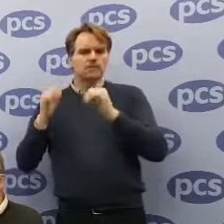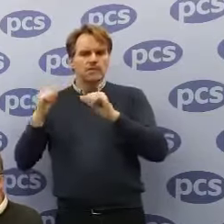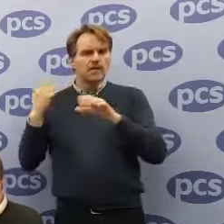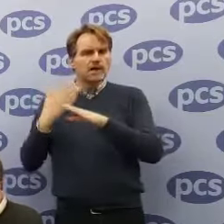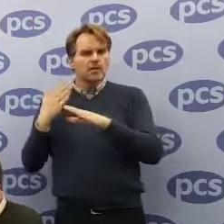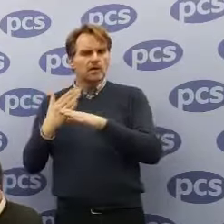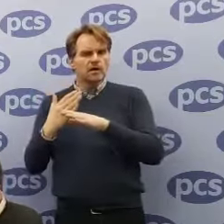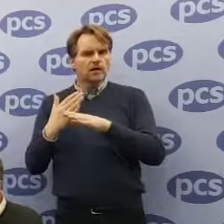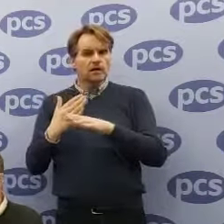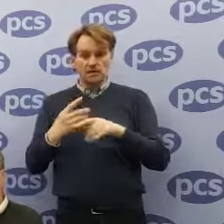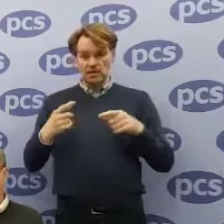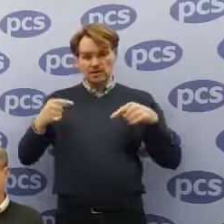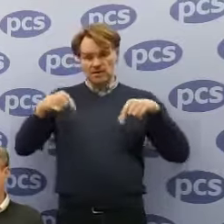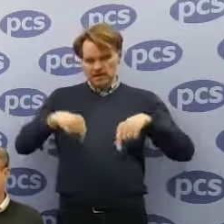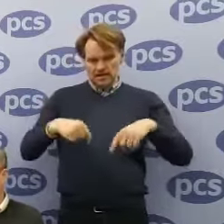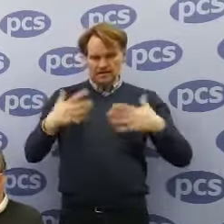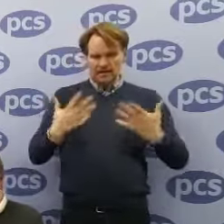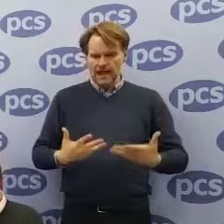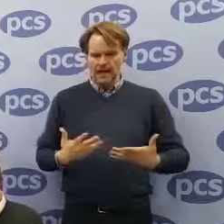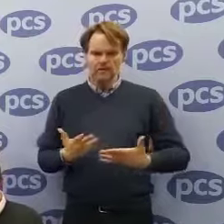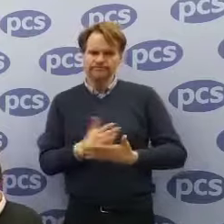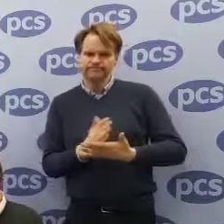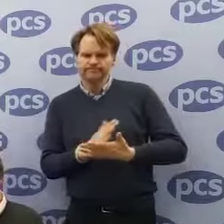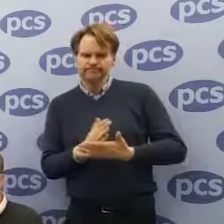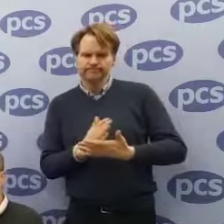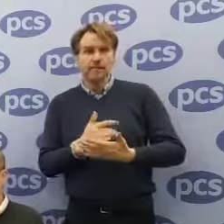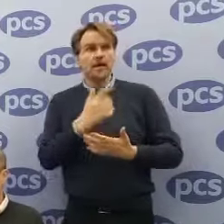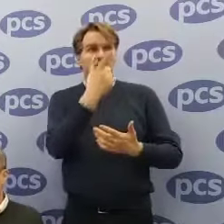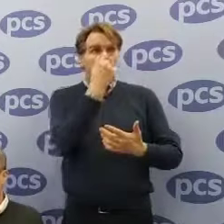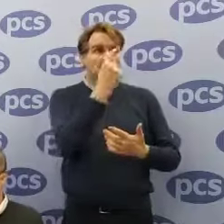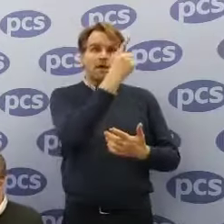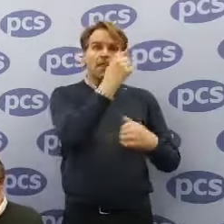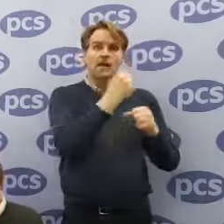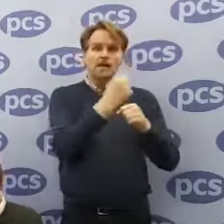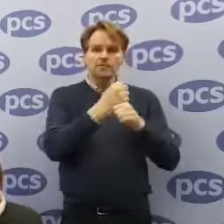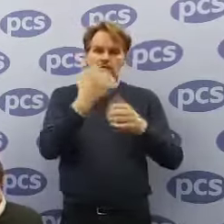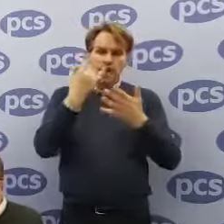uncertainties about an appeal to the Supreme Court, what the remedy is